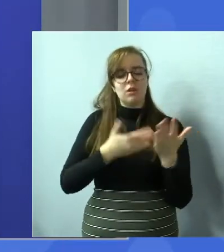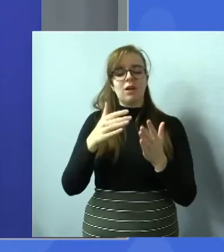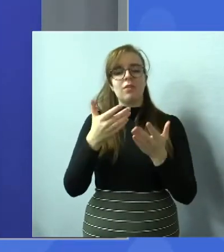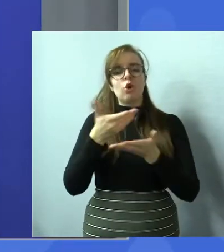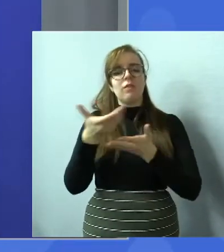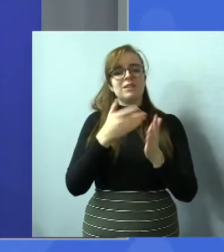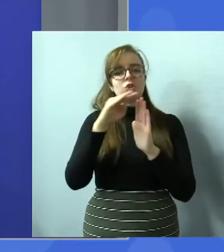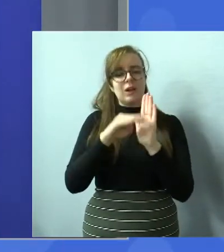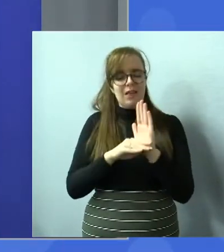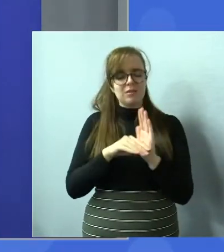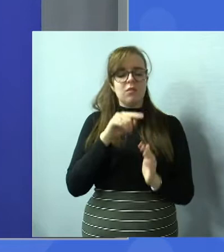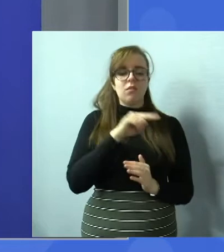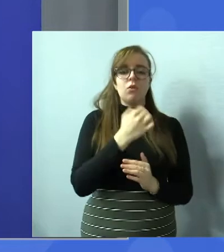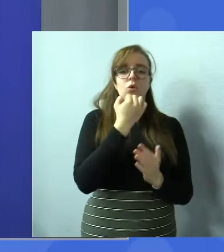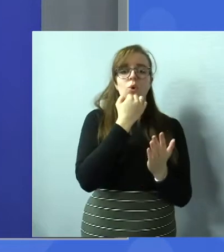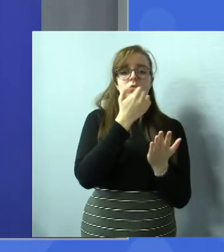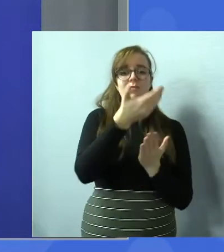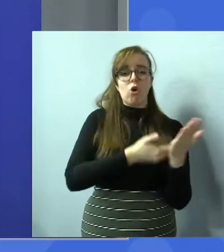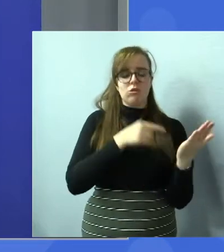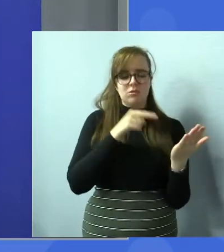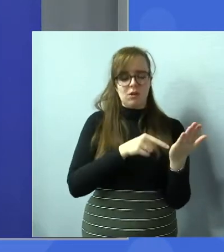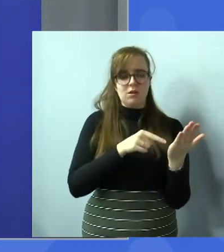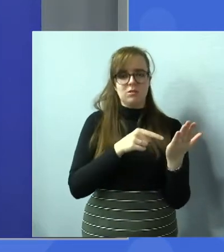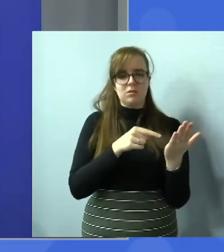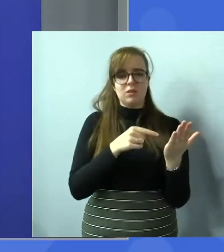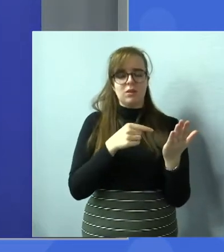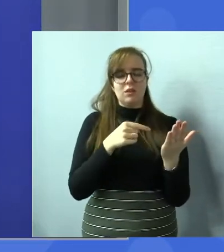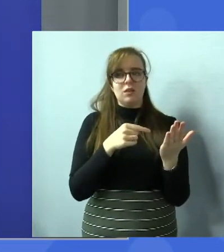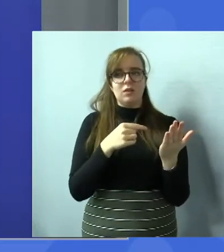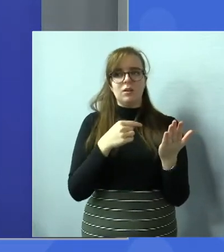code of conduct briefly so in particular and reflecting some concerns that